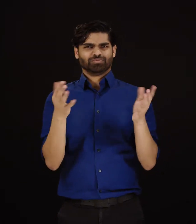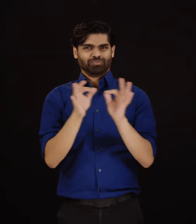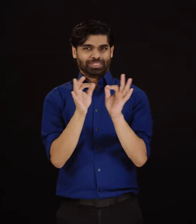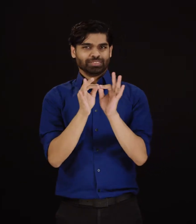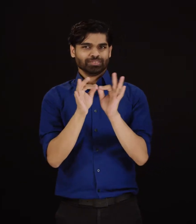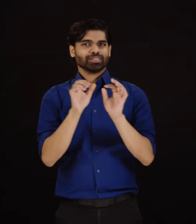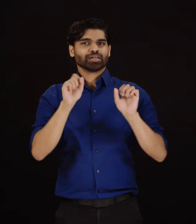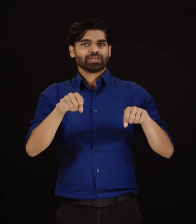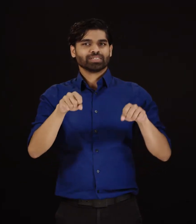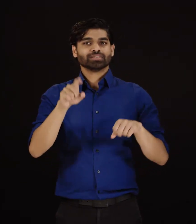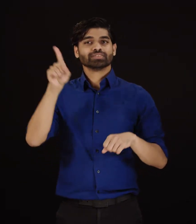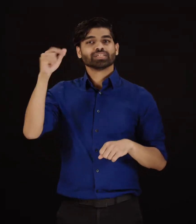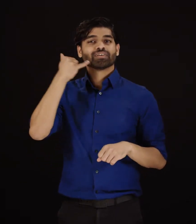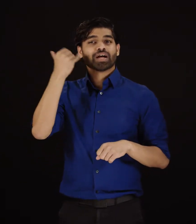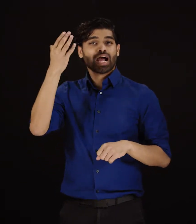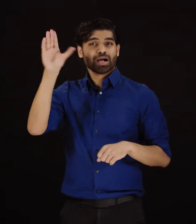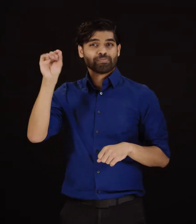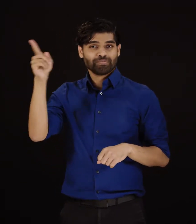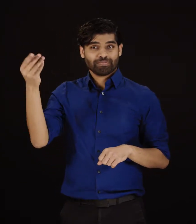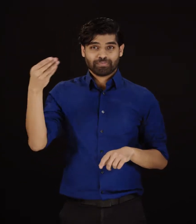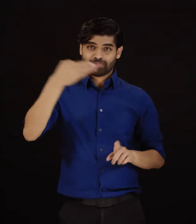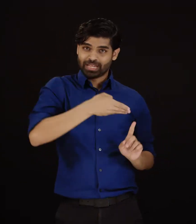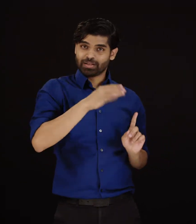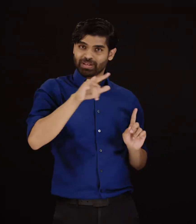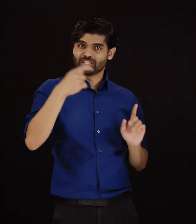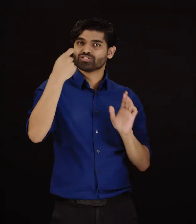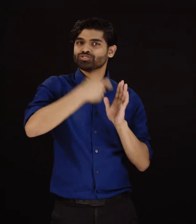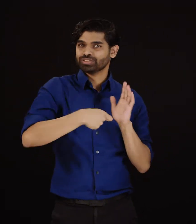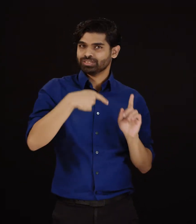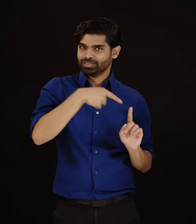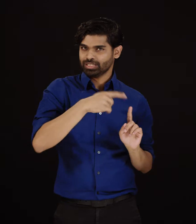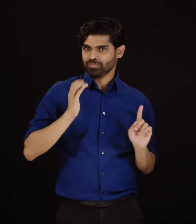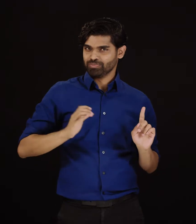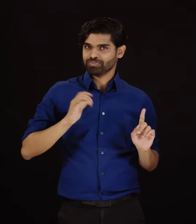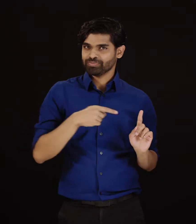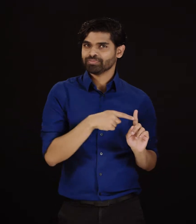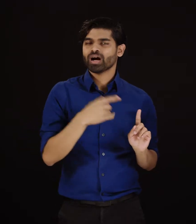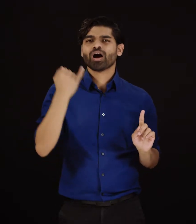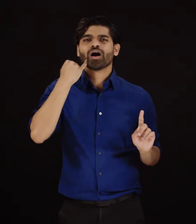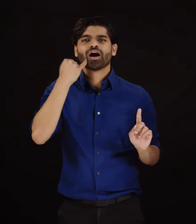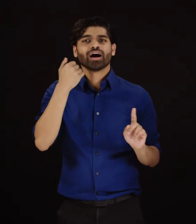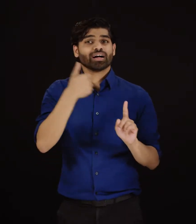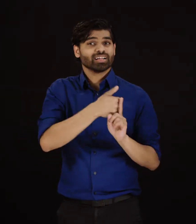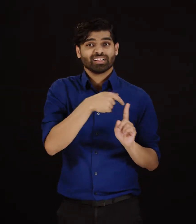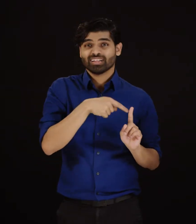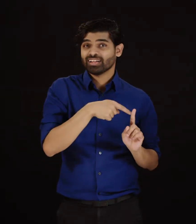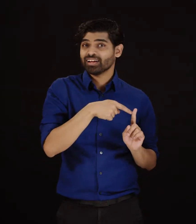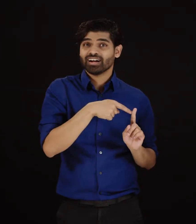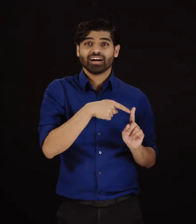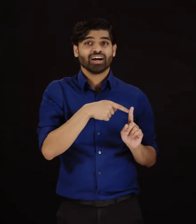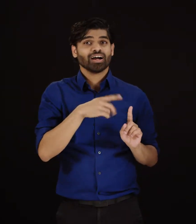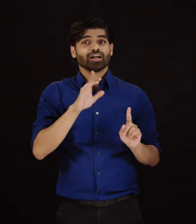service is cancelled before the end of the commitment period and/or before the device subsidy or tab balance is paid